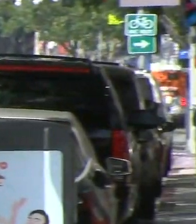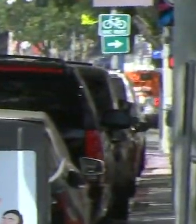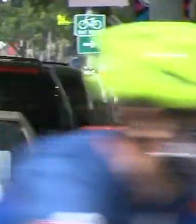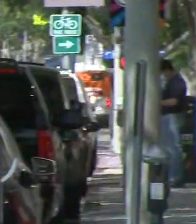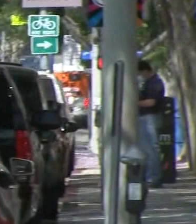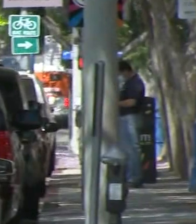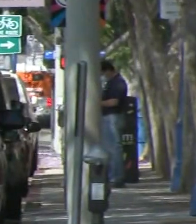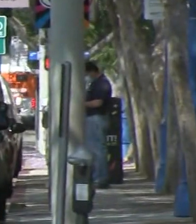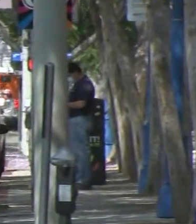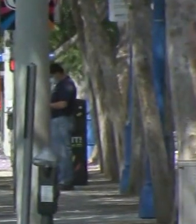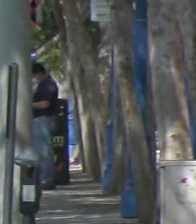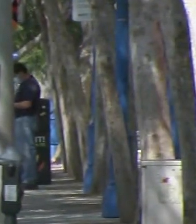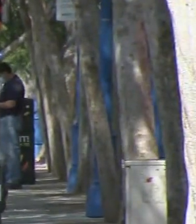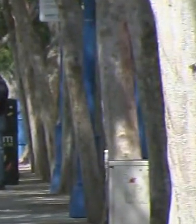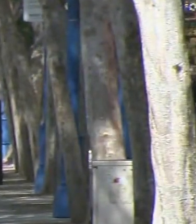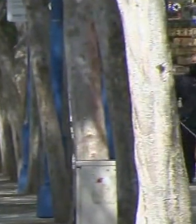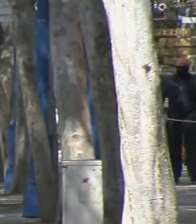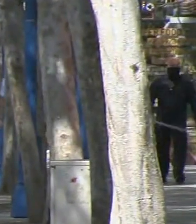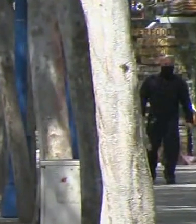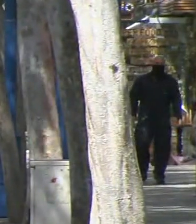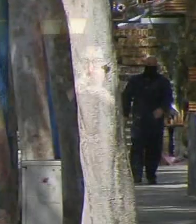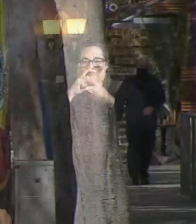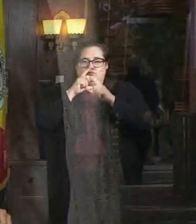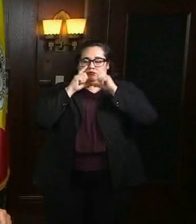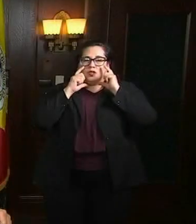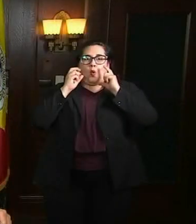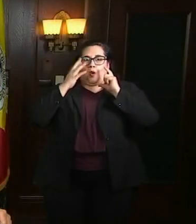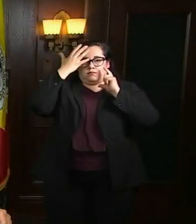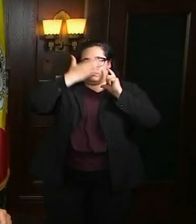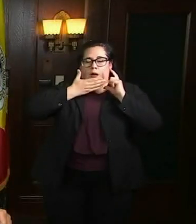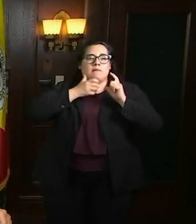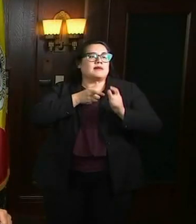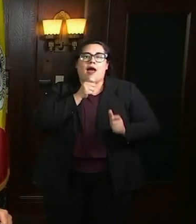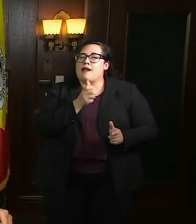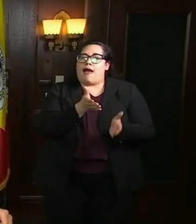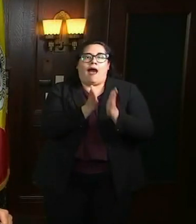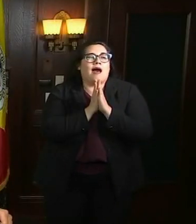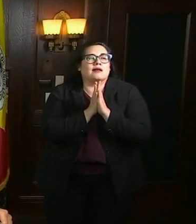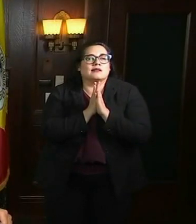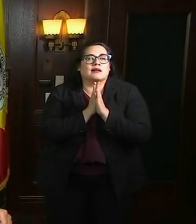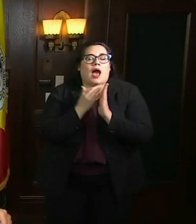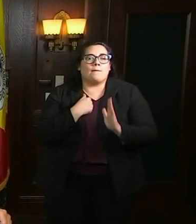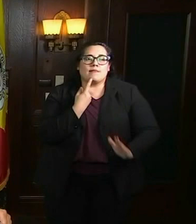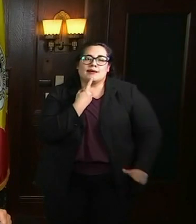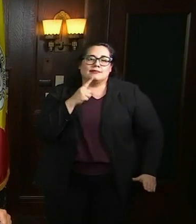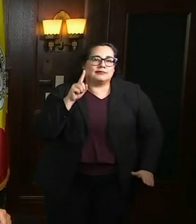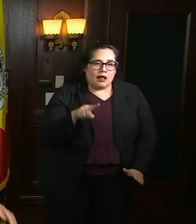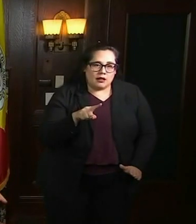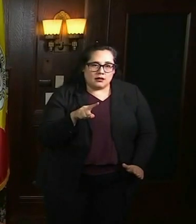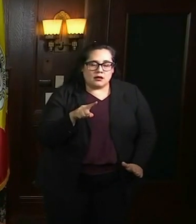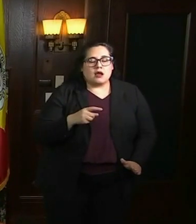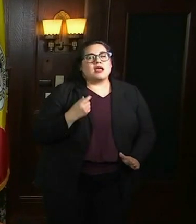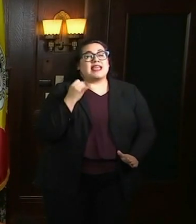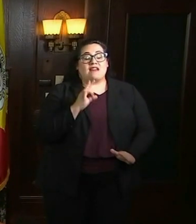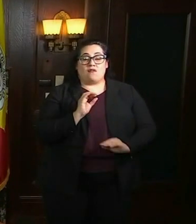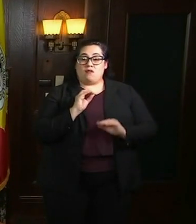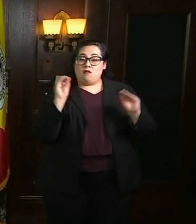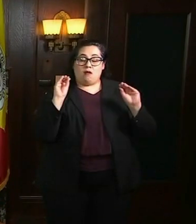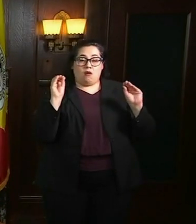BUT HAS SAID BEFORE HE DOES NOT THINK ISSUING CITATIONS IS A SOLUTION.